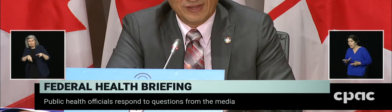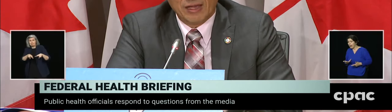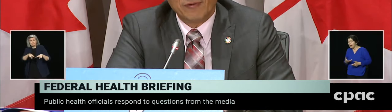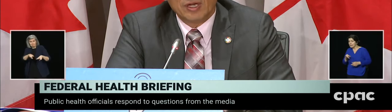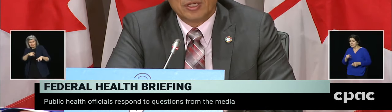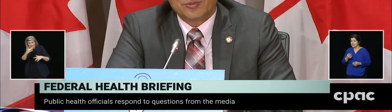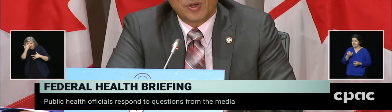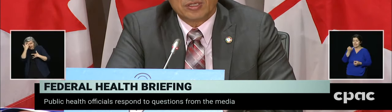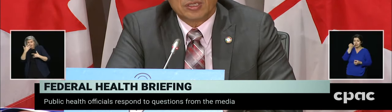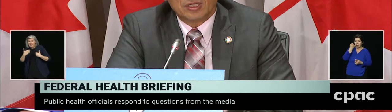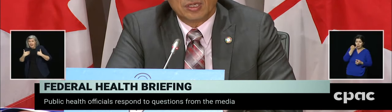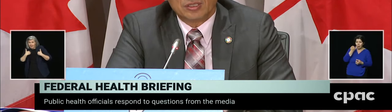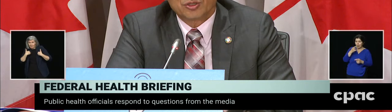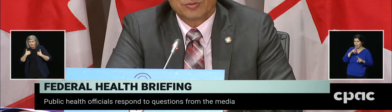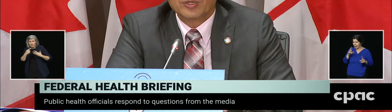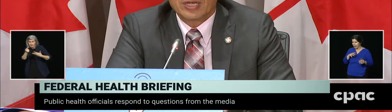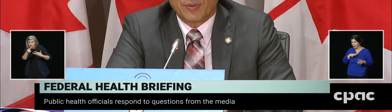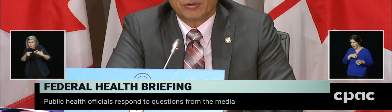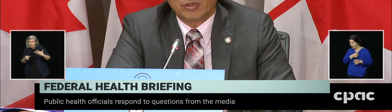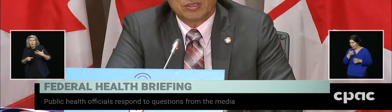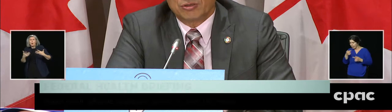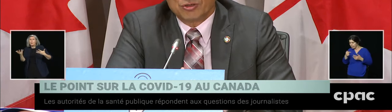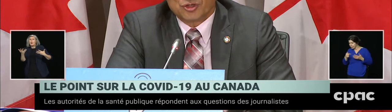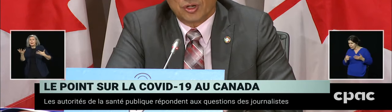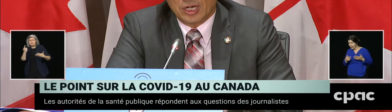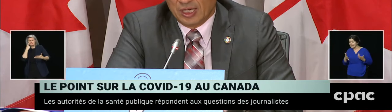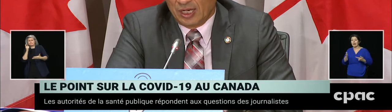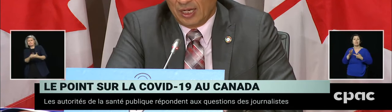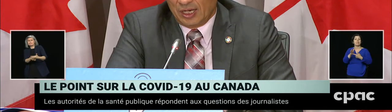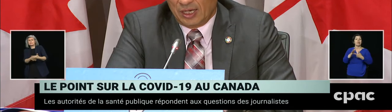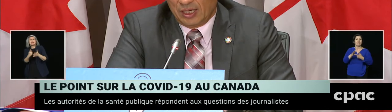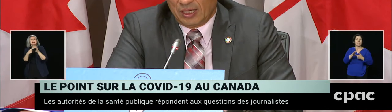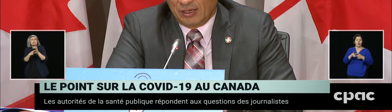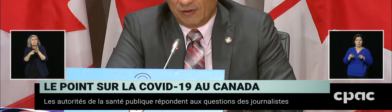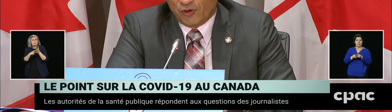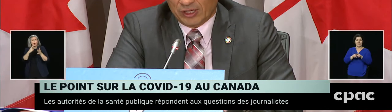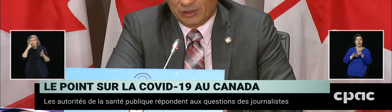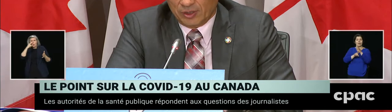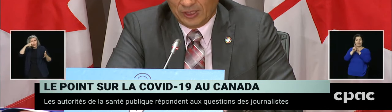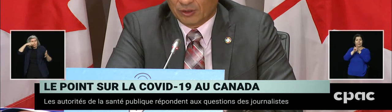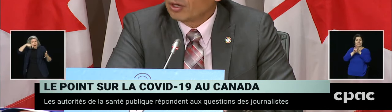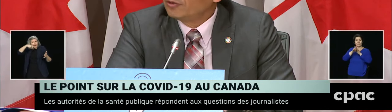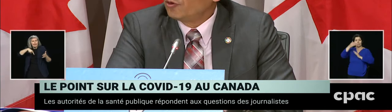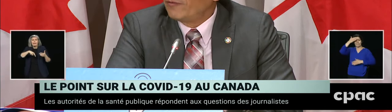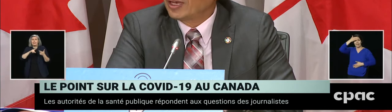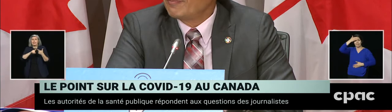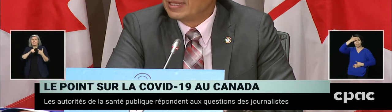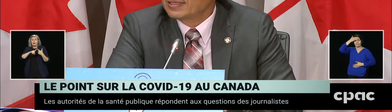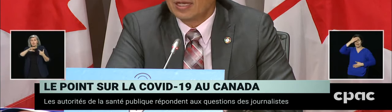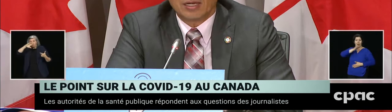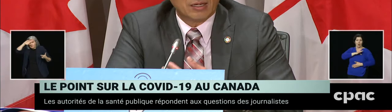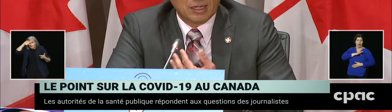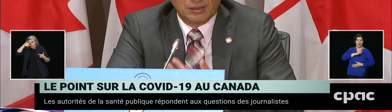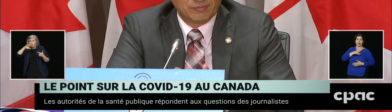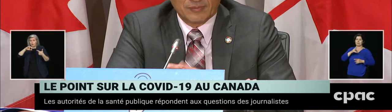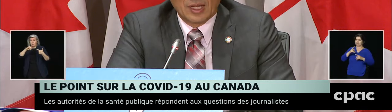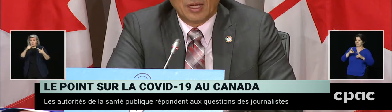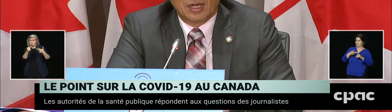THEN YOU HAVE TO SEE WHAT THE SYMPTOMS ARE, ALL OF THE SYMPTOMS. IF THE CHILD AS A RUNNY NOSE, THE CHILD ALSO HAS OTHER